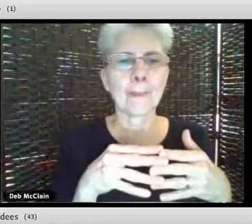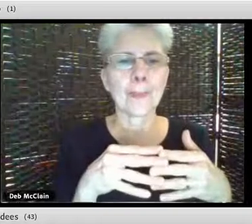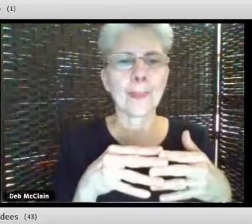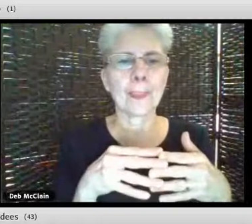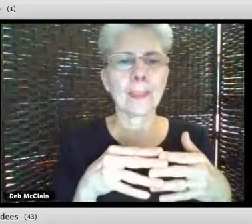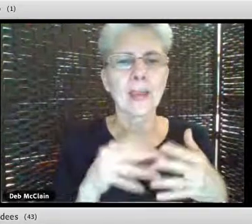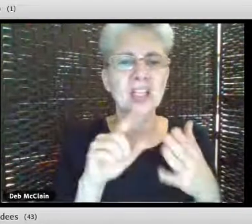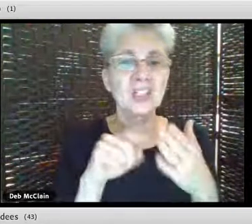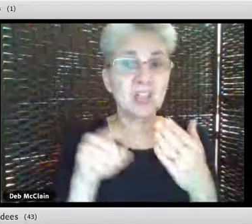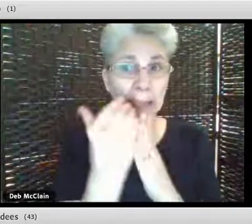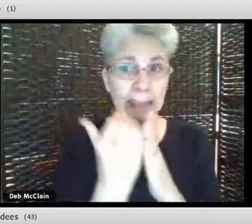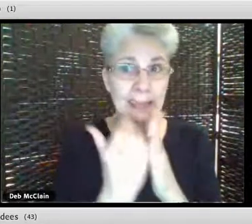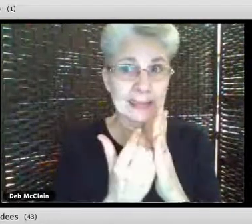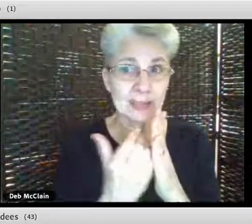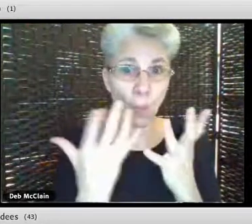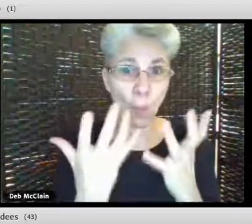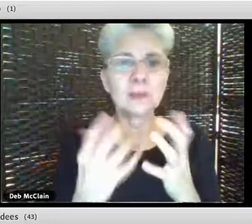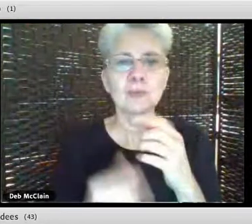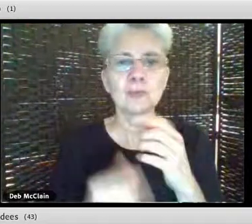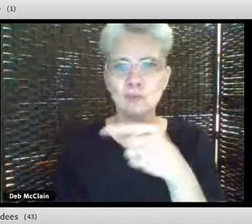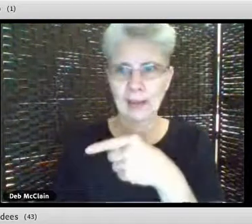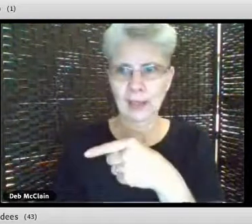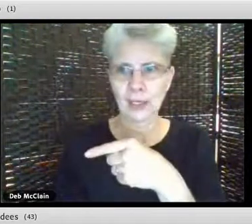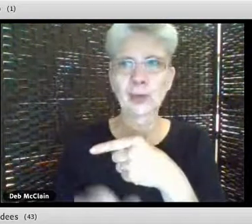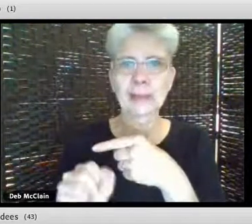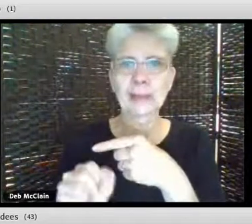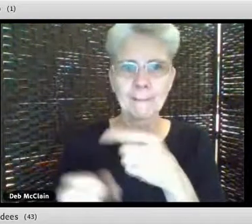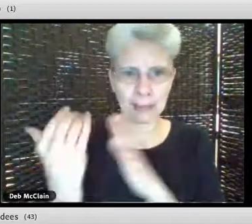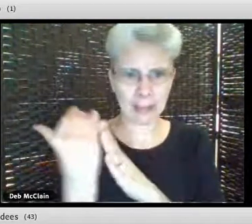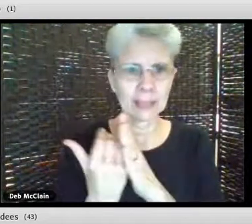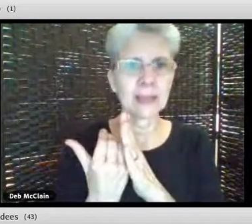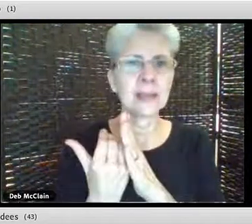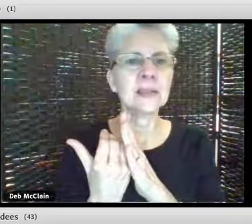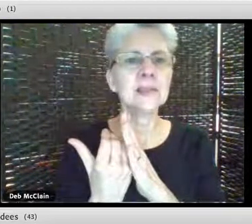If I want to make a checklist,